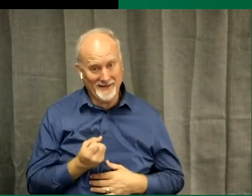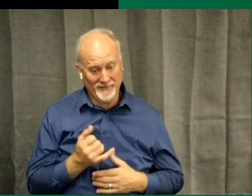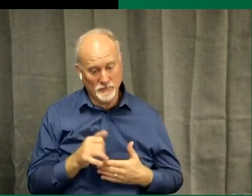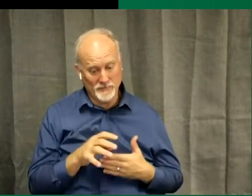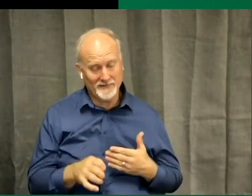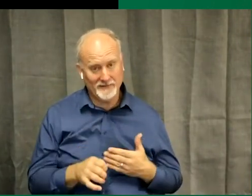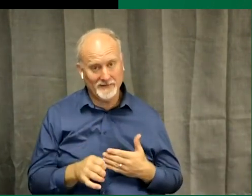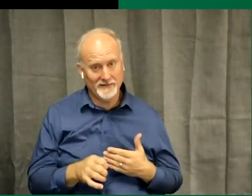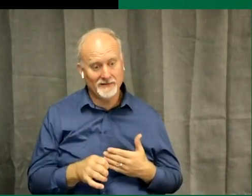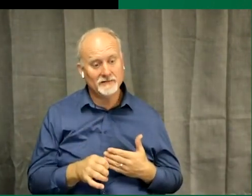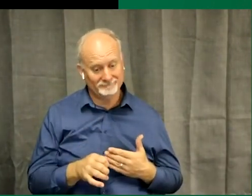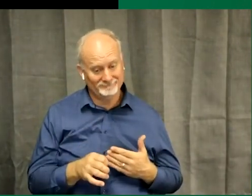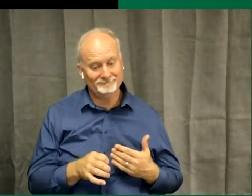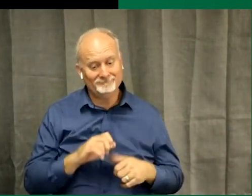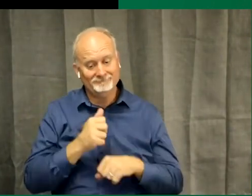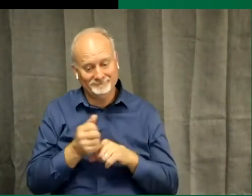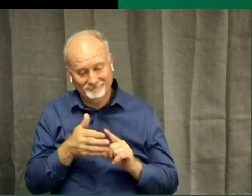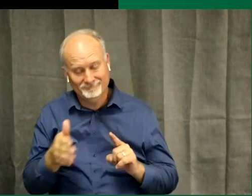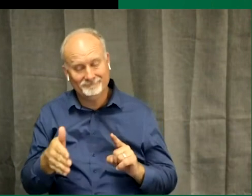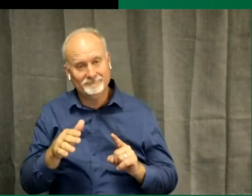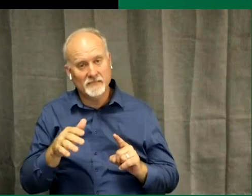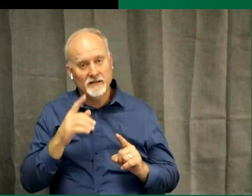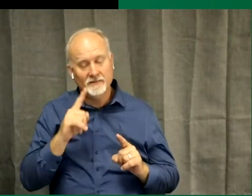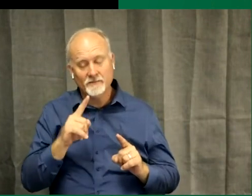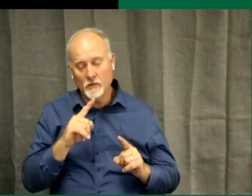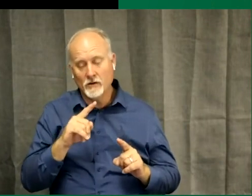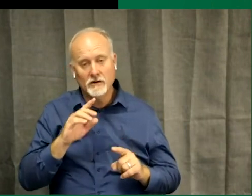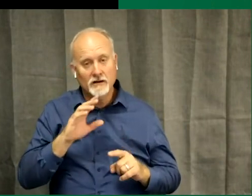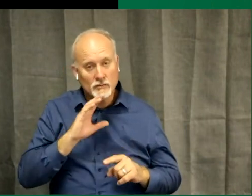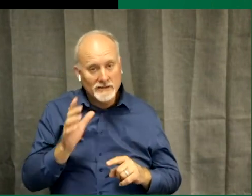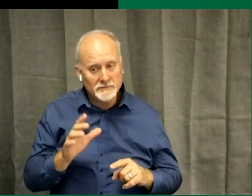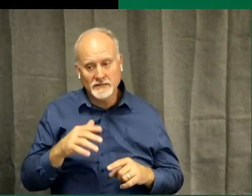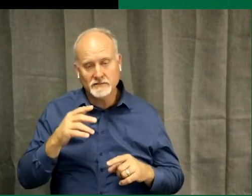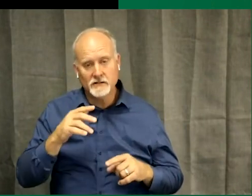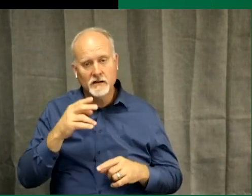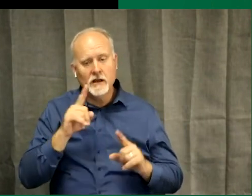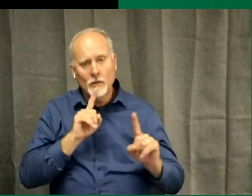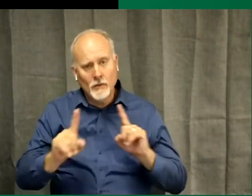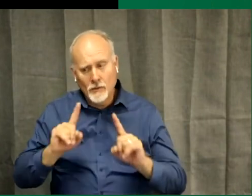up for the next three months for thanksgiving for hanukkah for christmas for new year's and